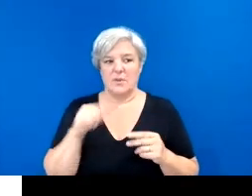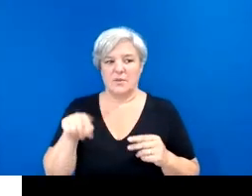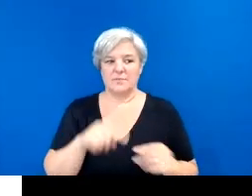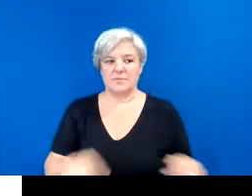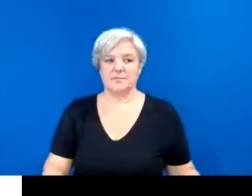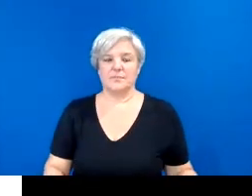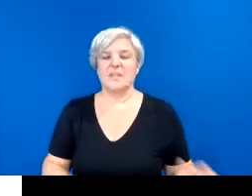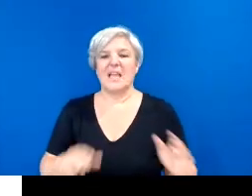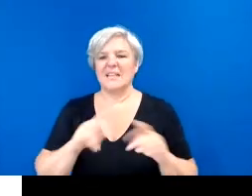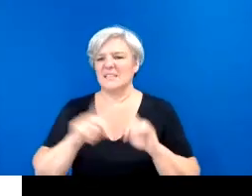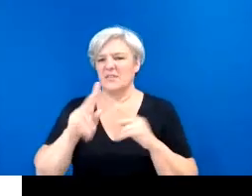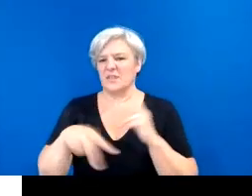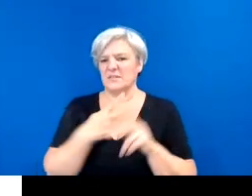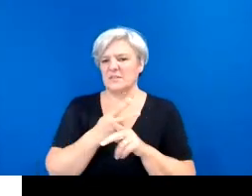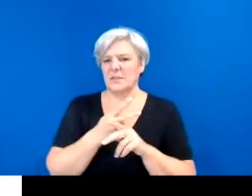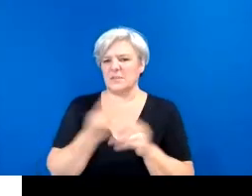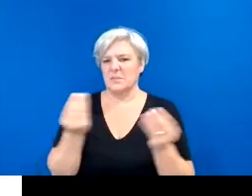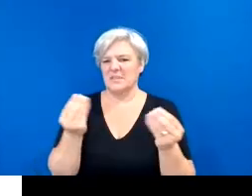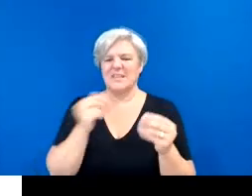And different types of materials, not just textbooks, but